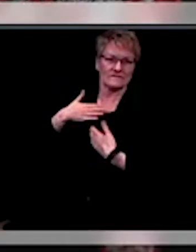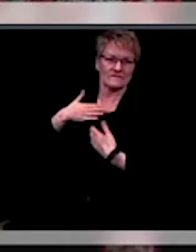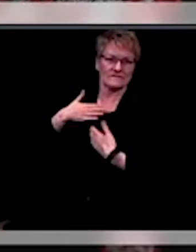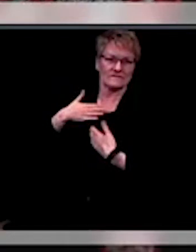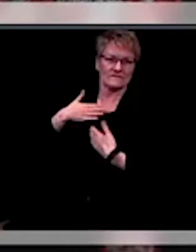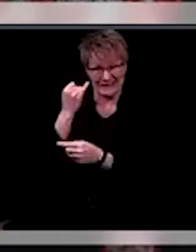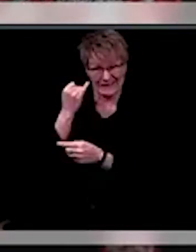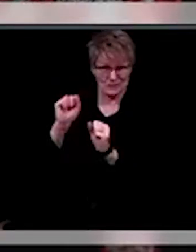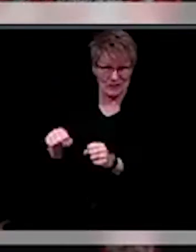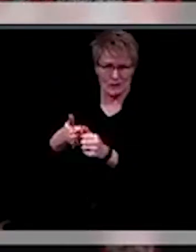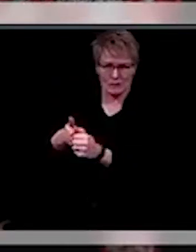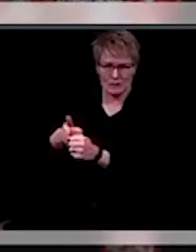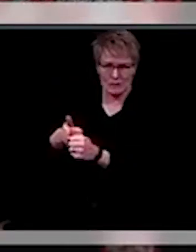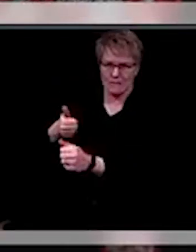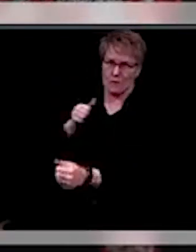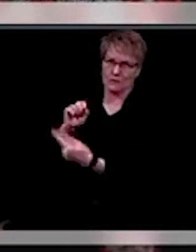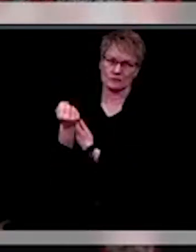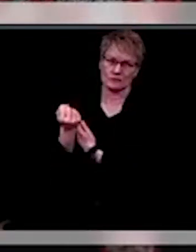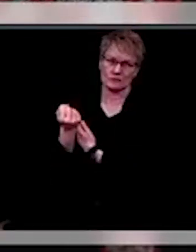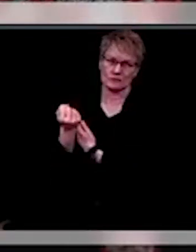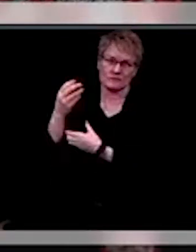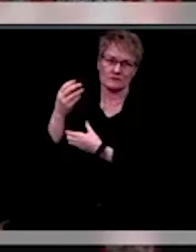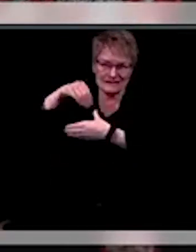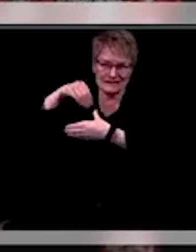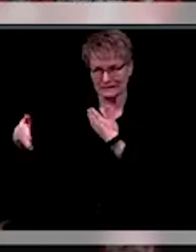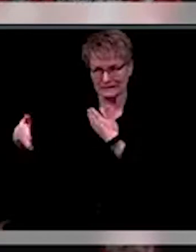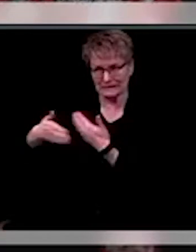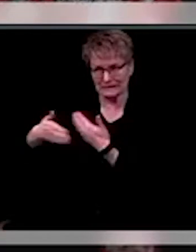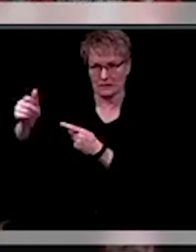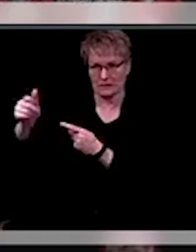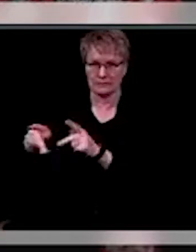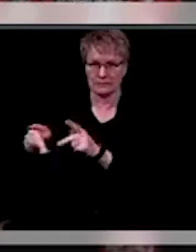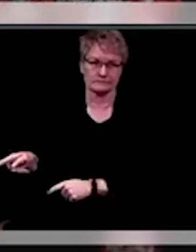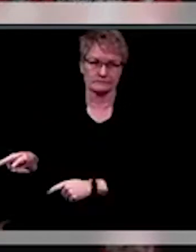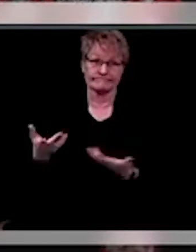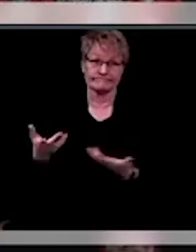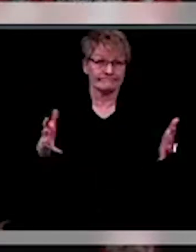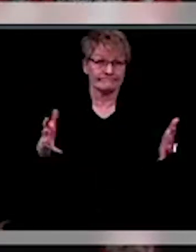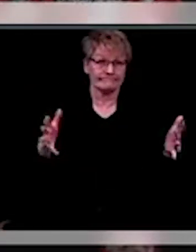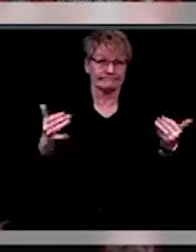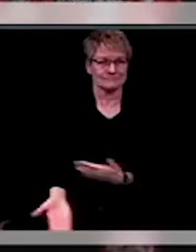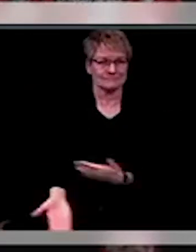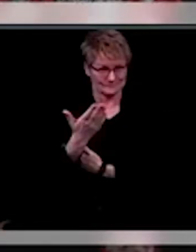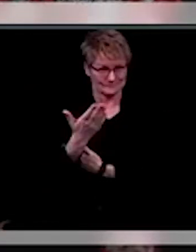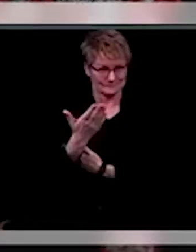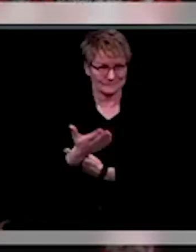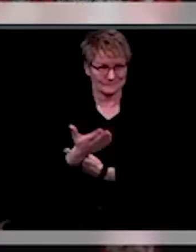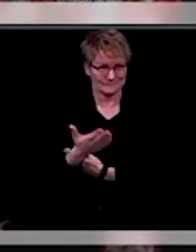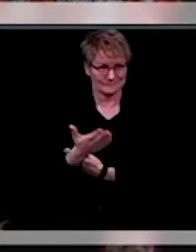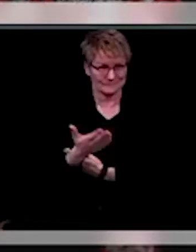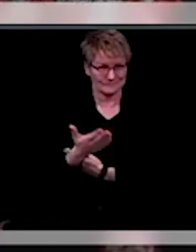And that's all I had this morning. Thanks. Thank you, Dr. Ramstrom. Anybody else have